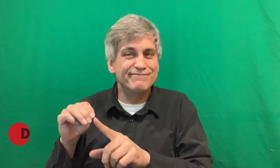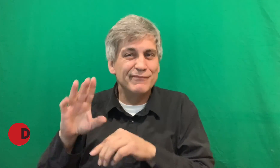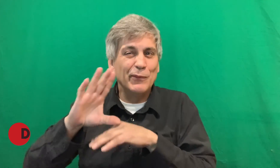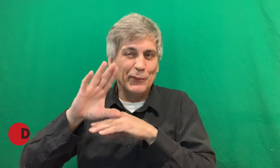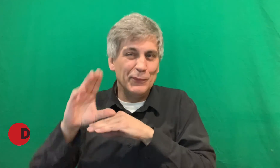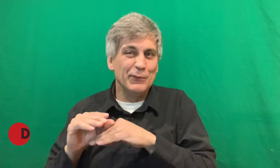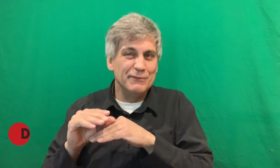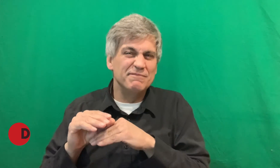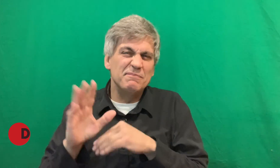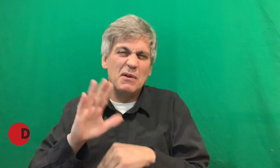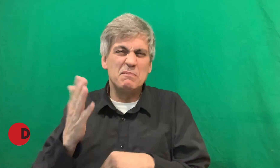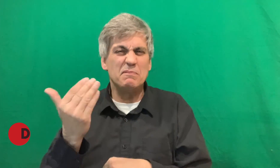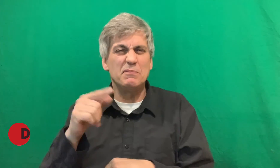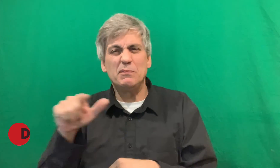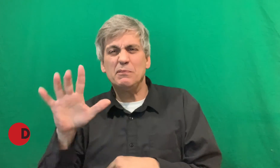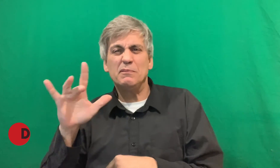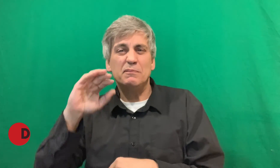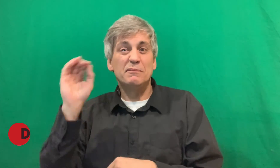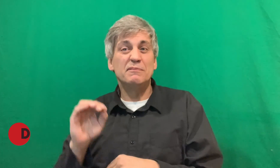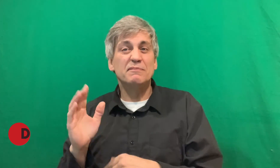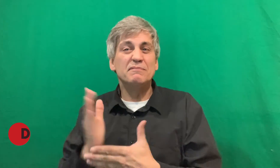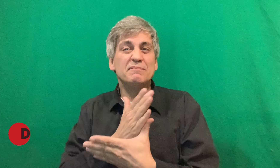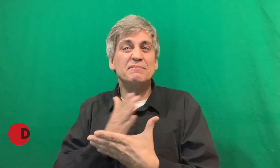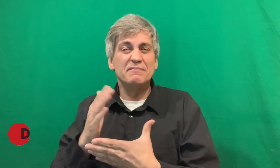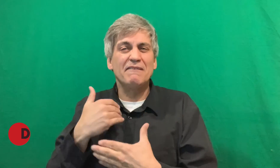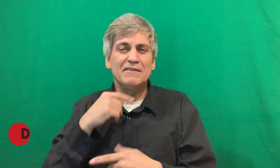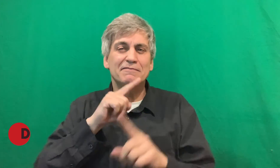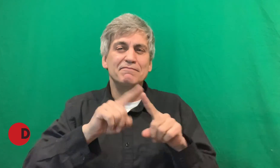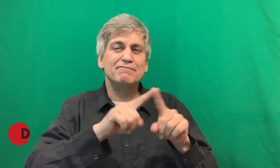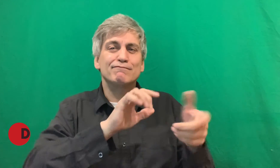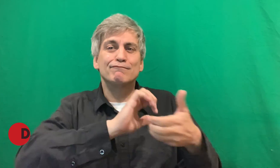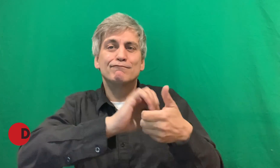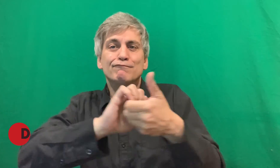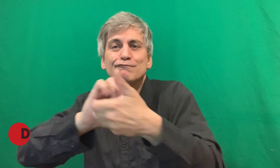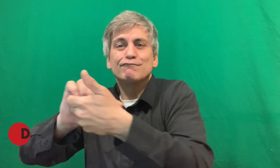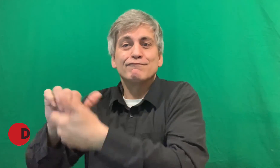about 15-25% depending on various partnerships.